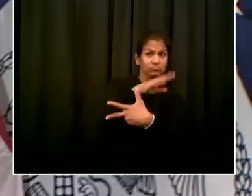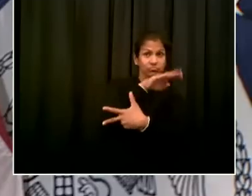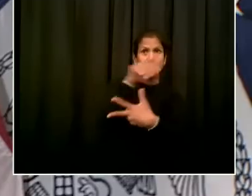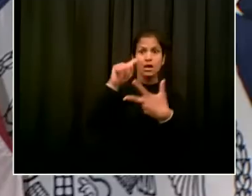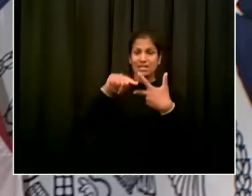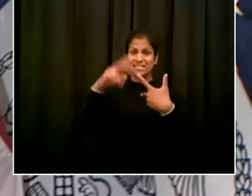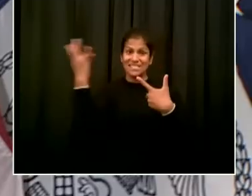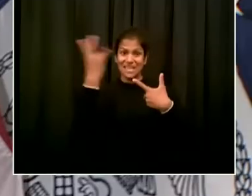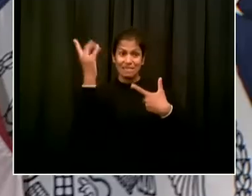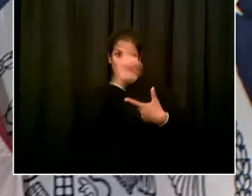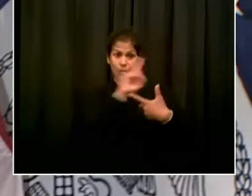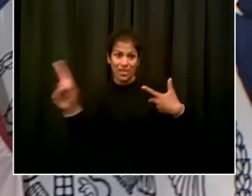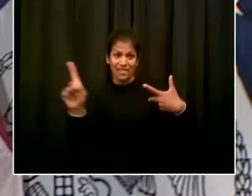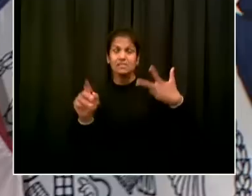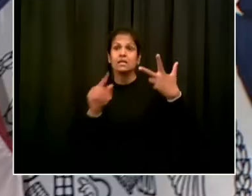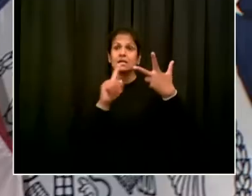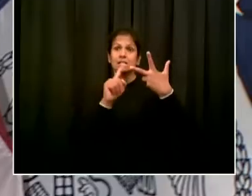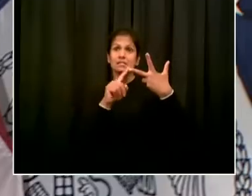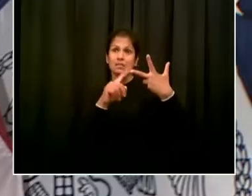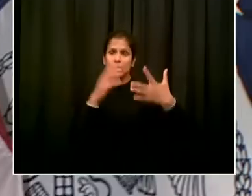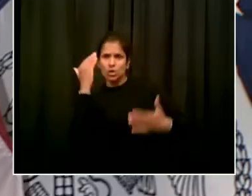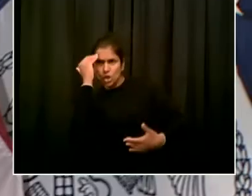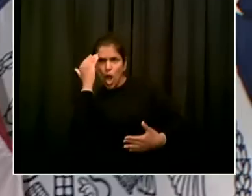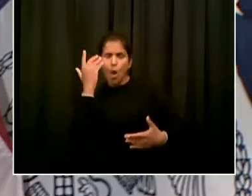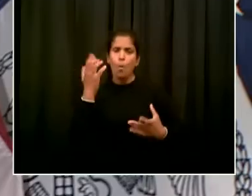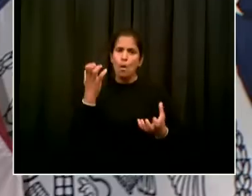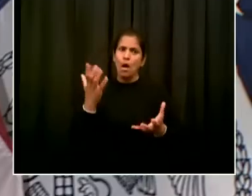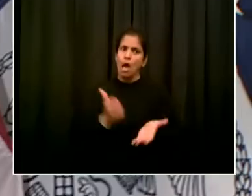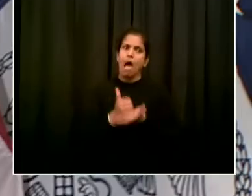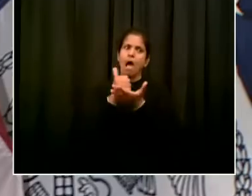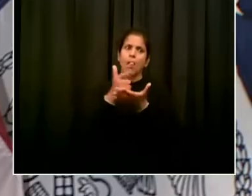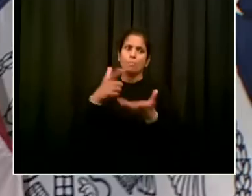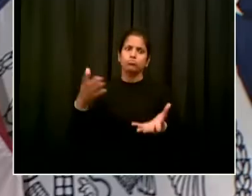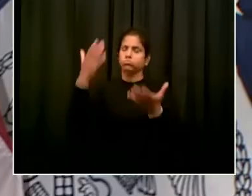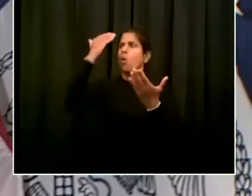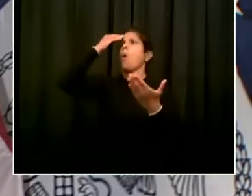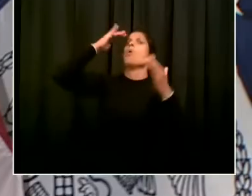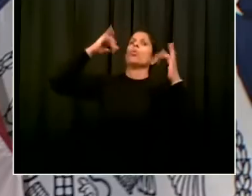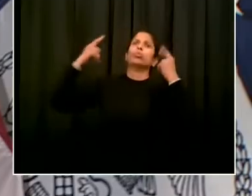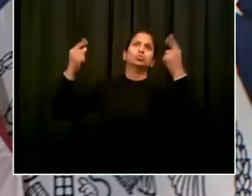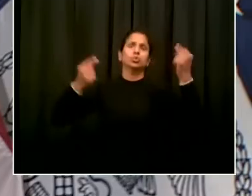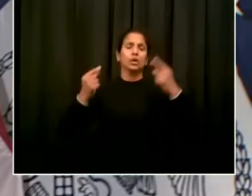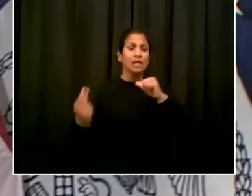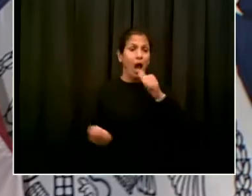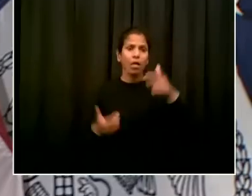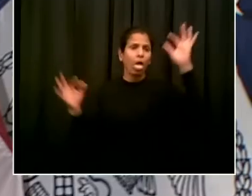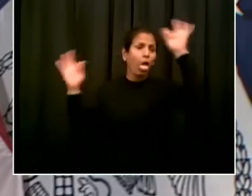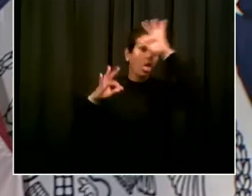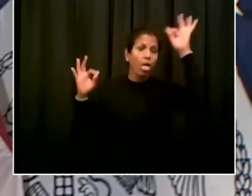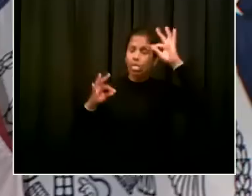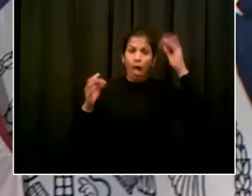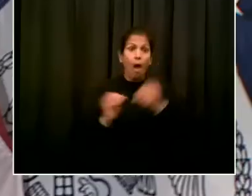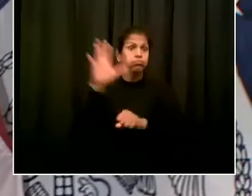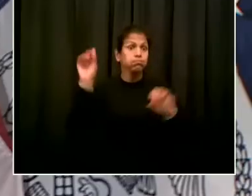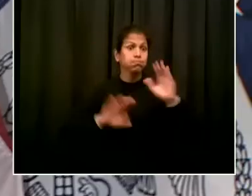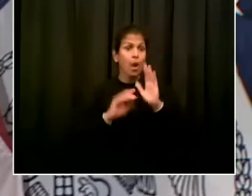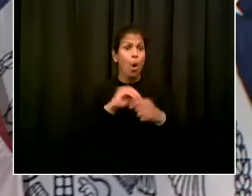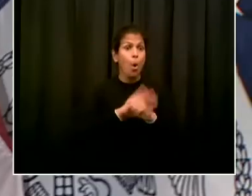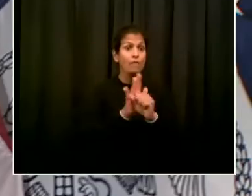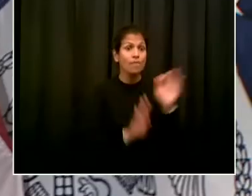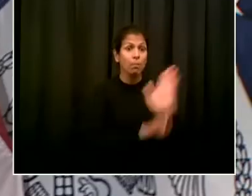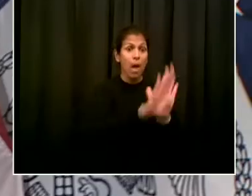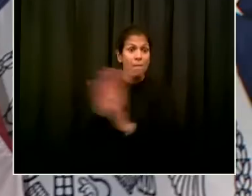IF WE SAW ALL HRTEEOFE ETHM,